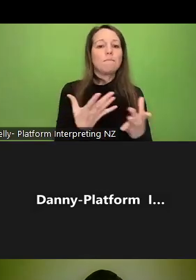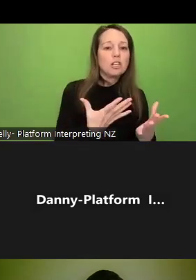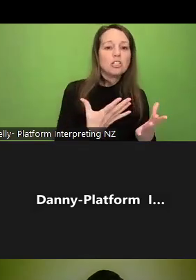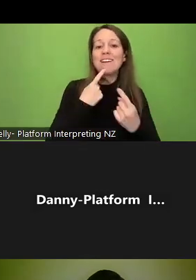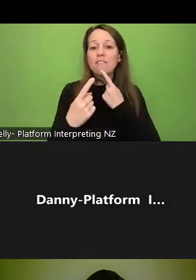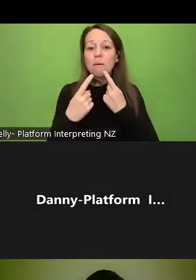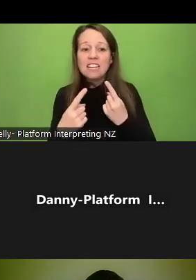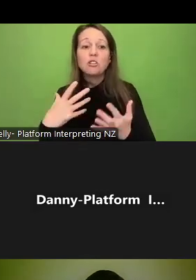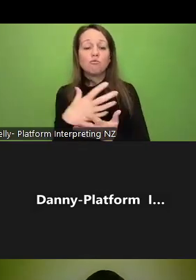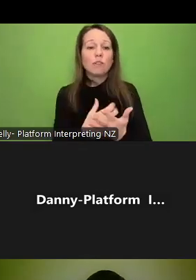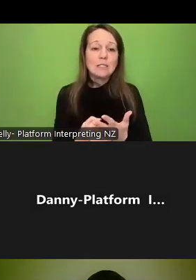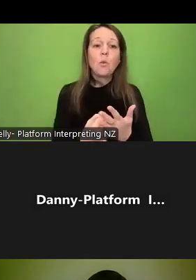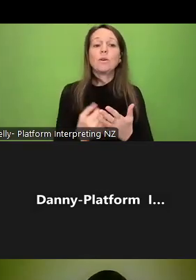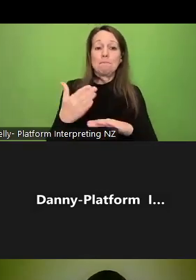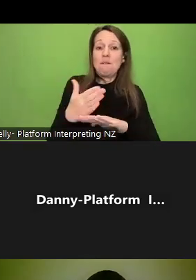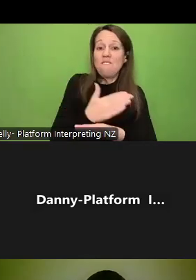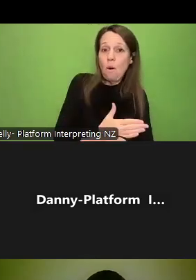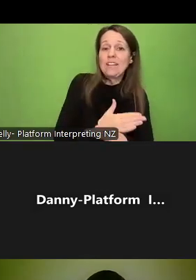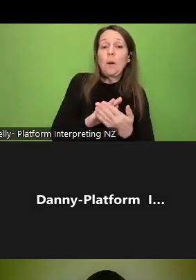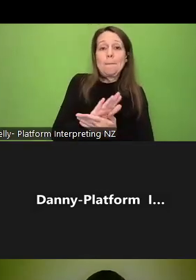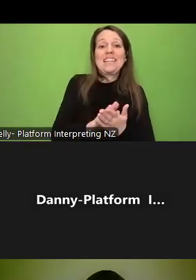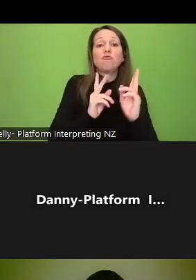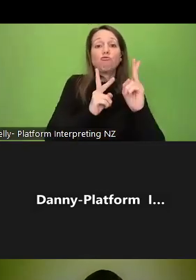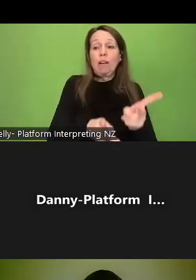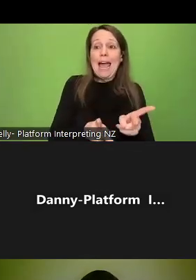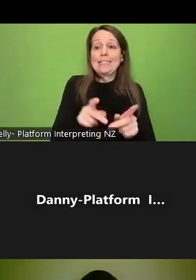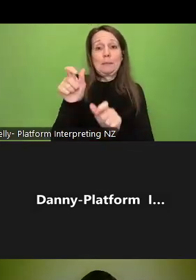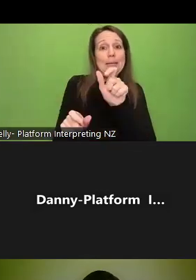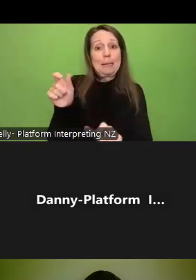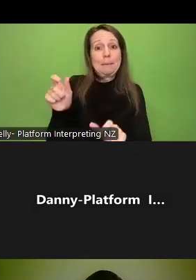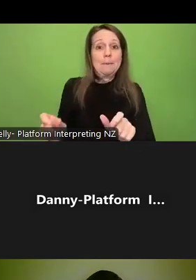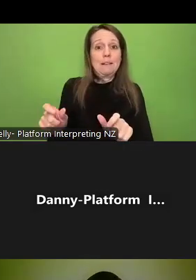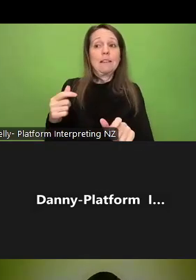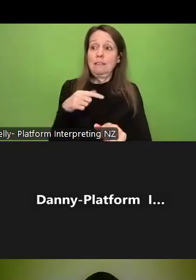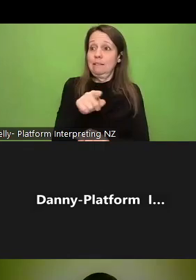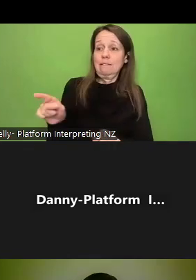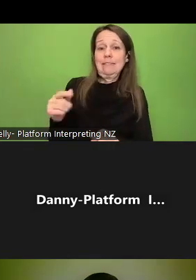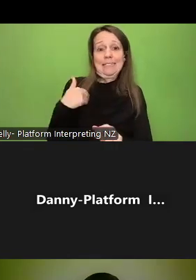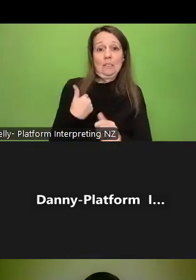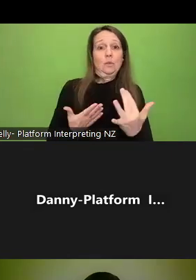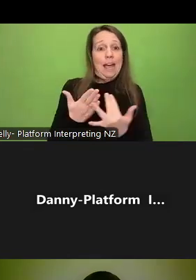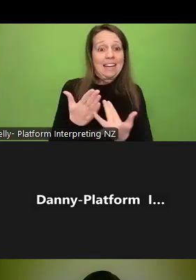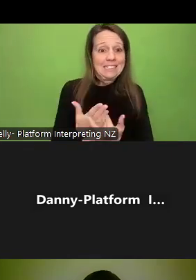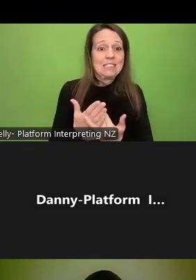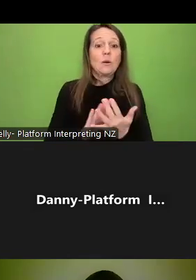so that audiences know what to expect from the show. And they focus on this over internal changes.